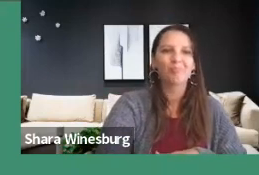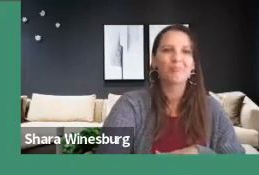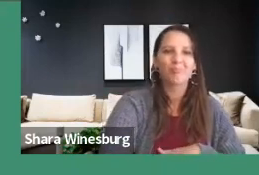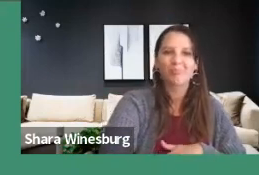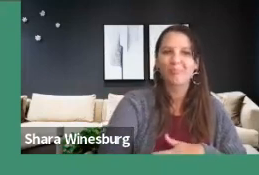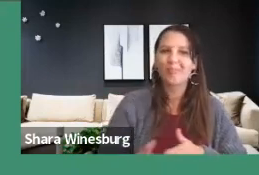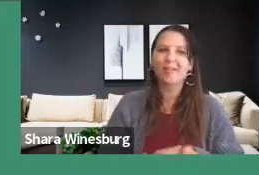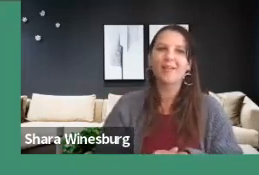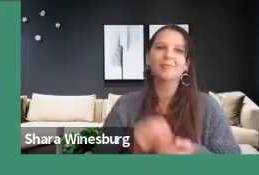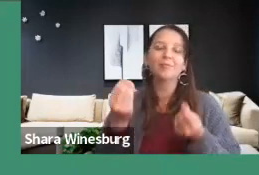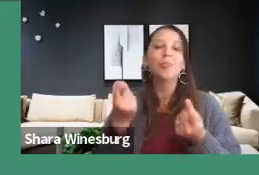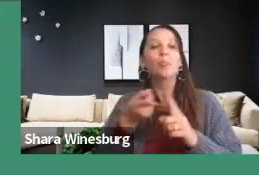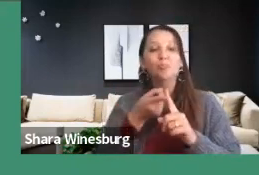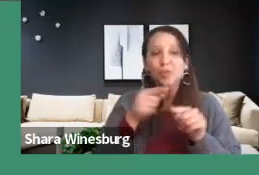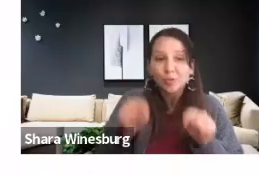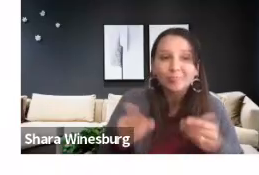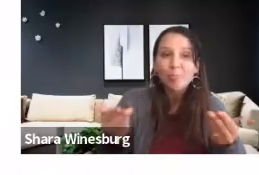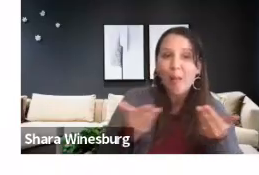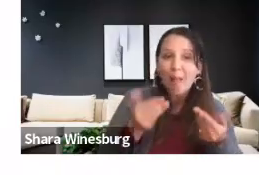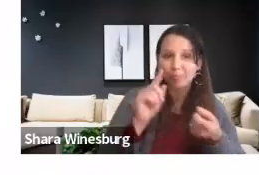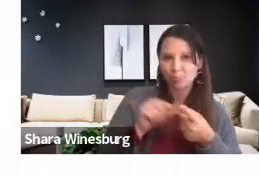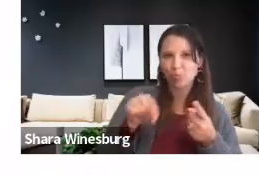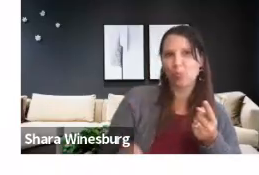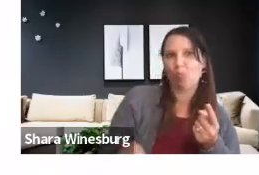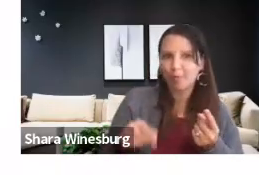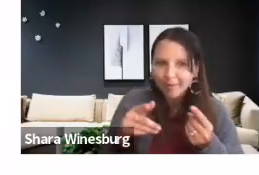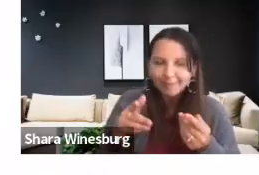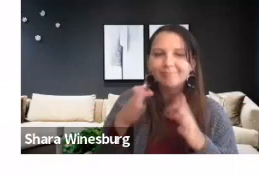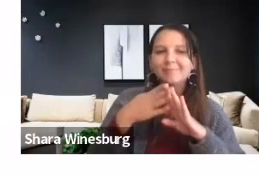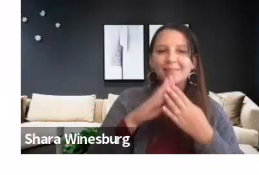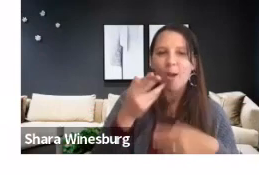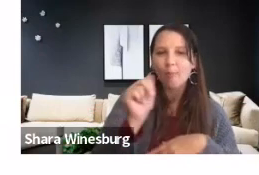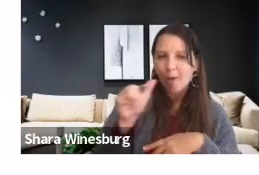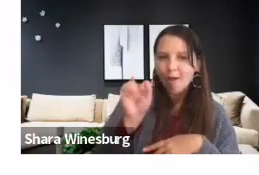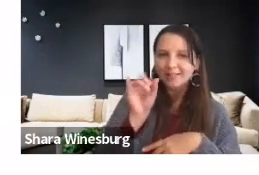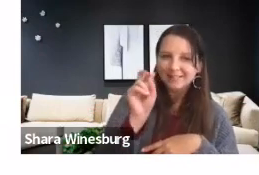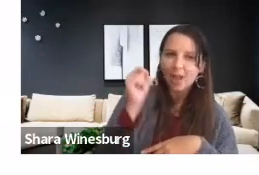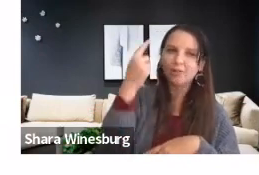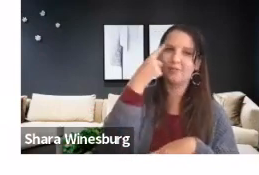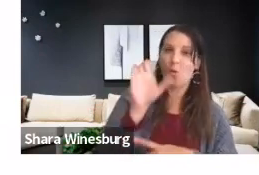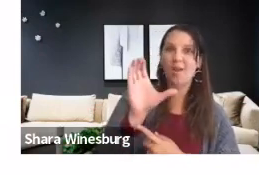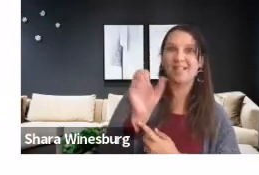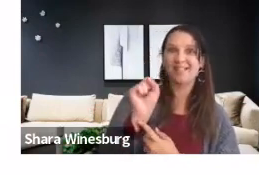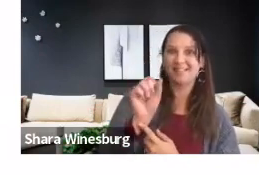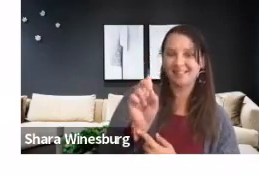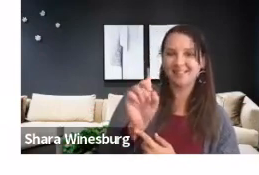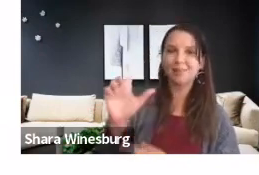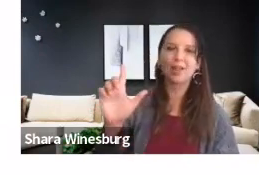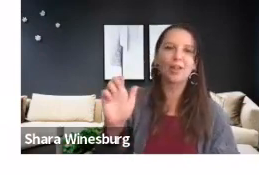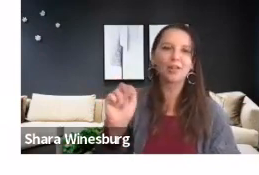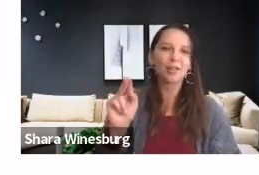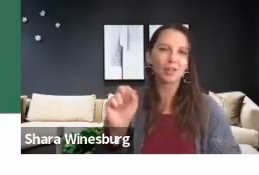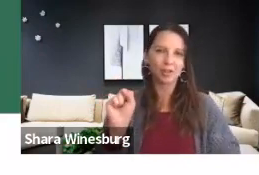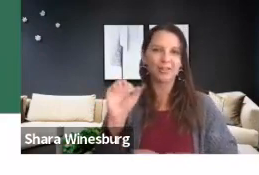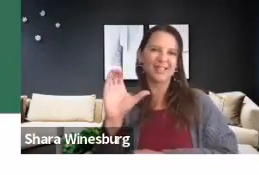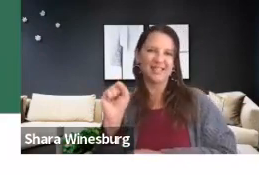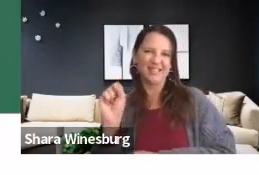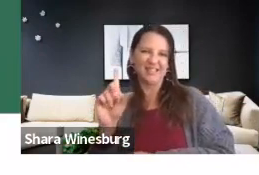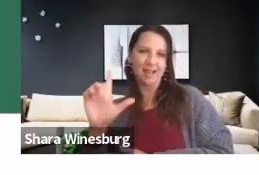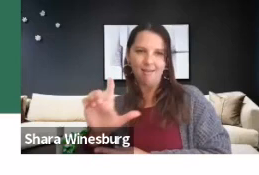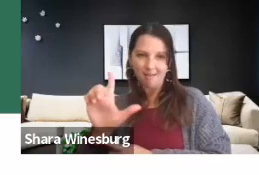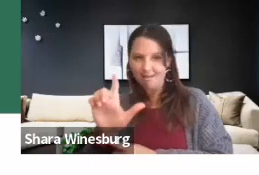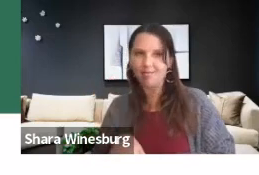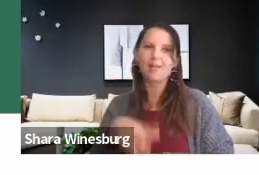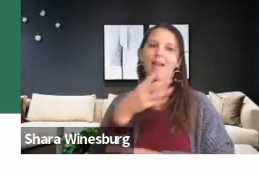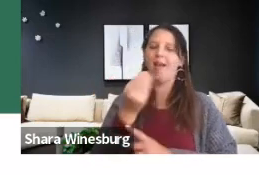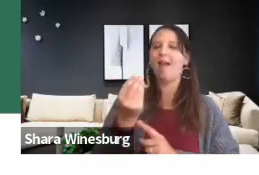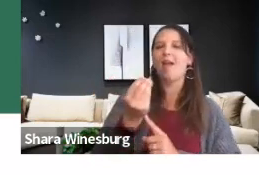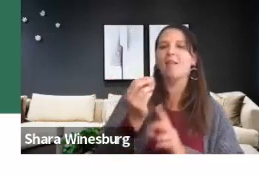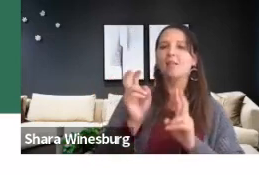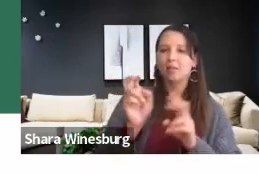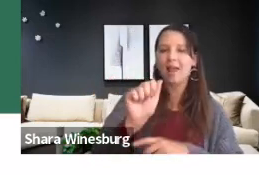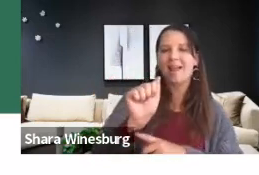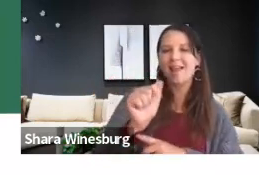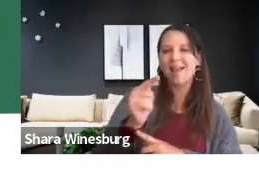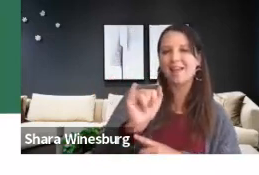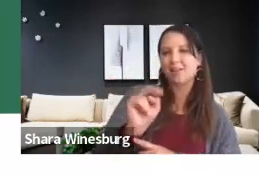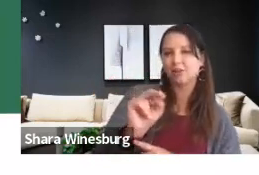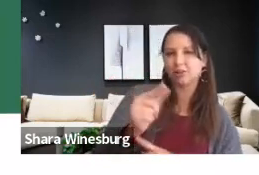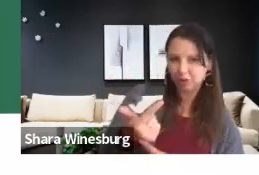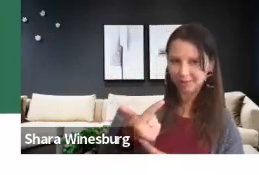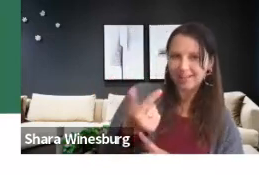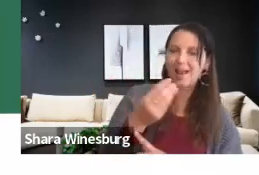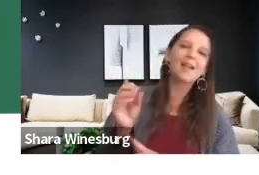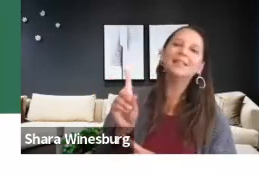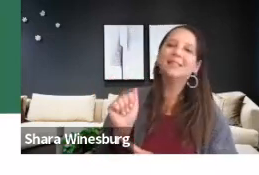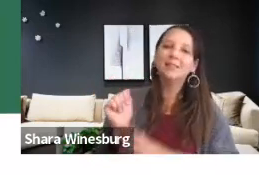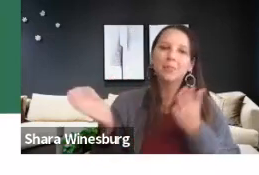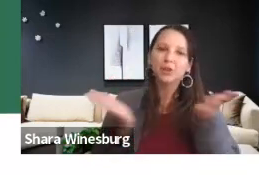First, welcome to our town hall session for CSD Learns, referred to as CSDL and